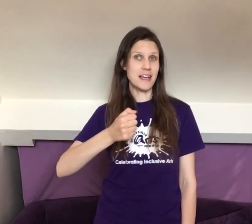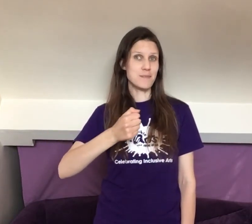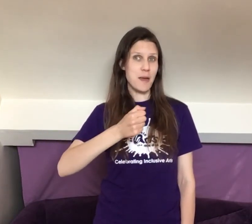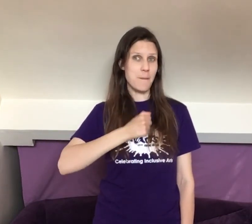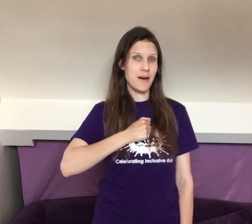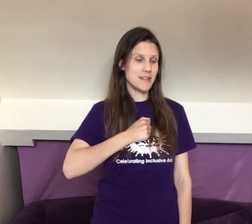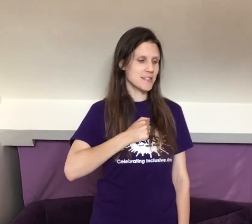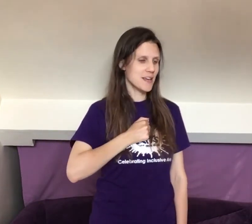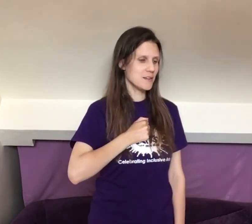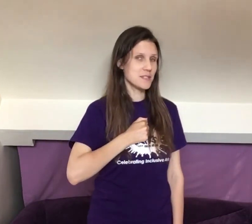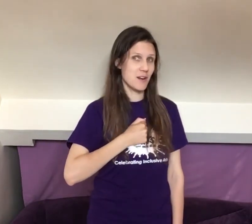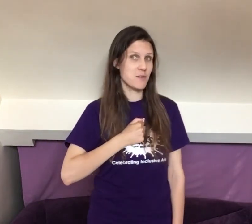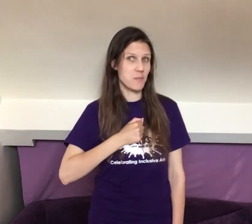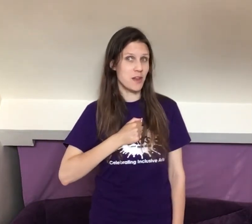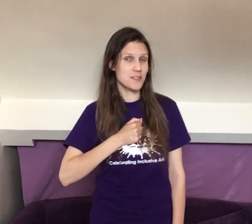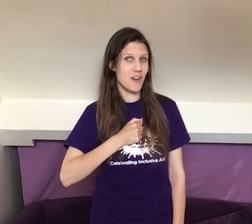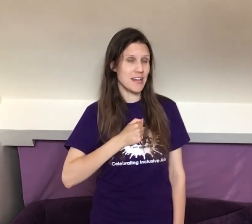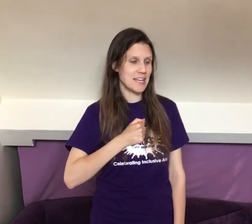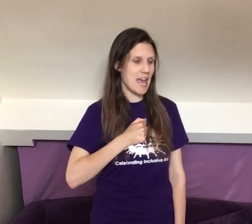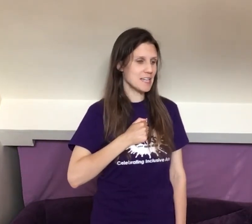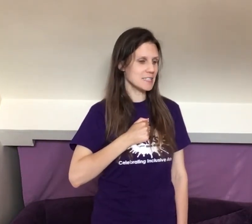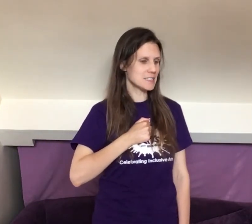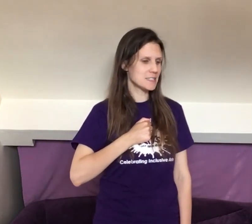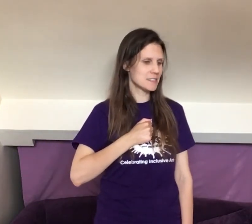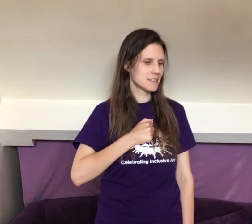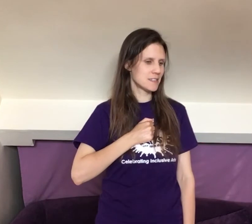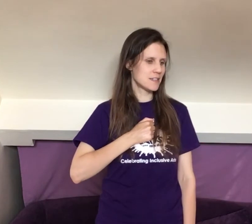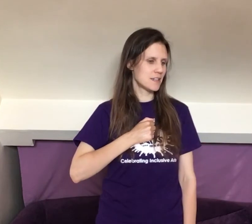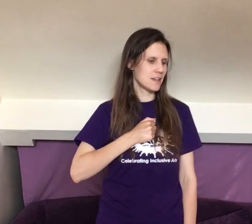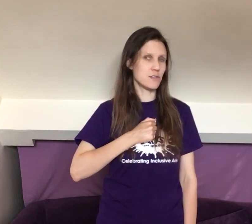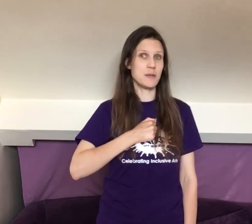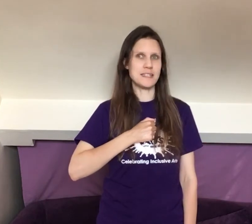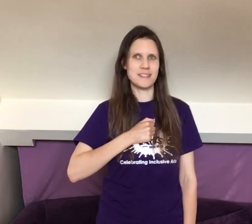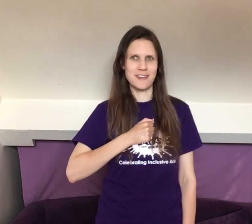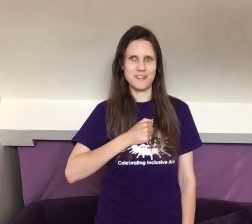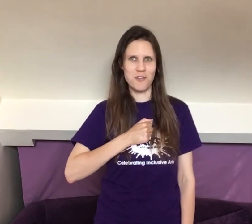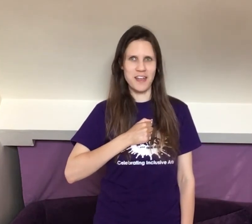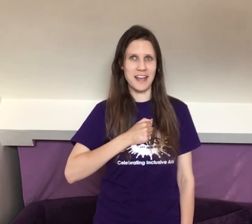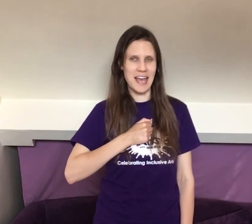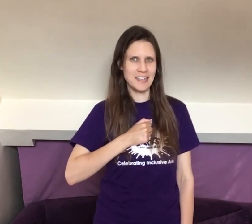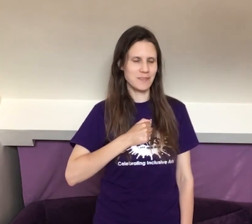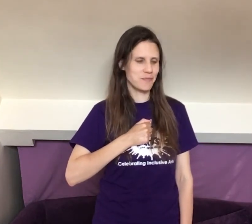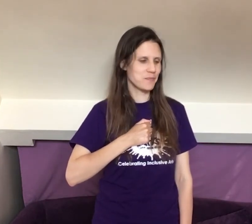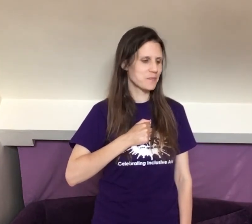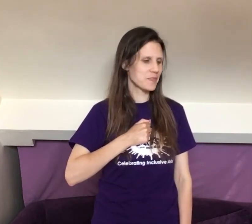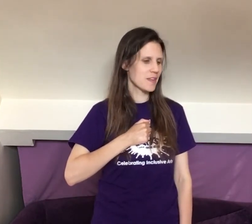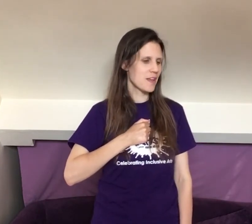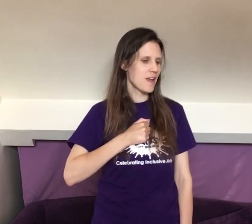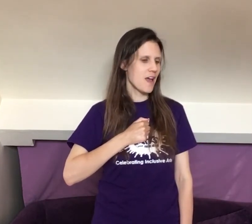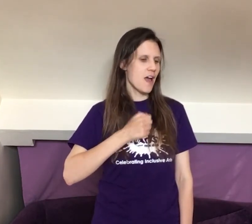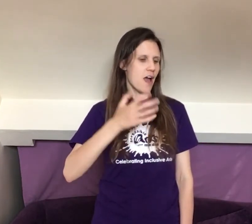Next bit, my turn. We start with the blow sign again, errr, the wind sign, sorry, again.